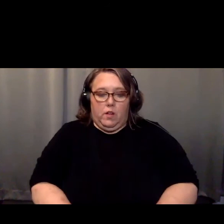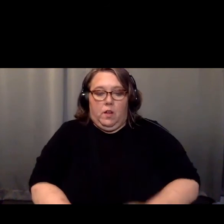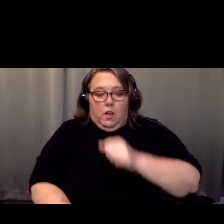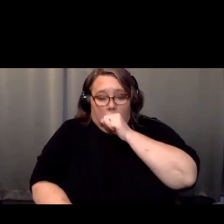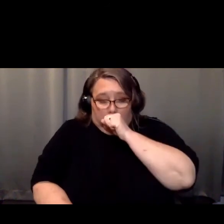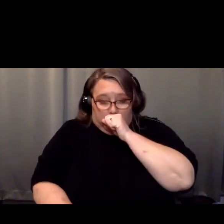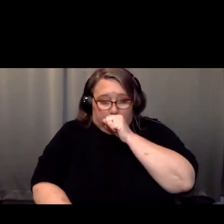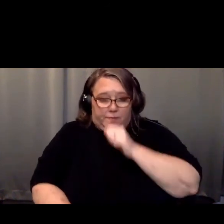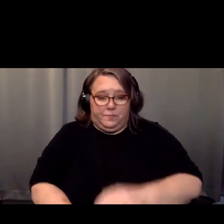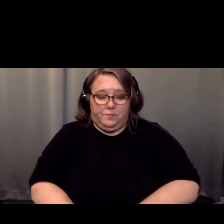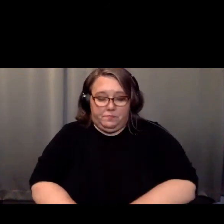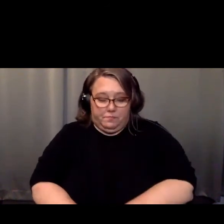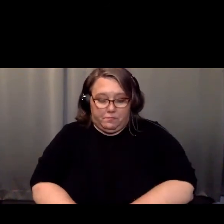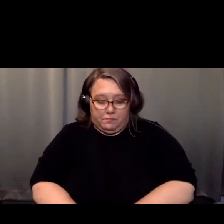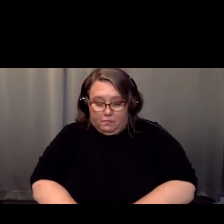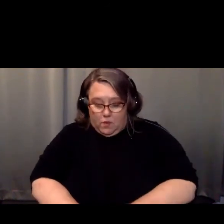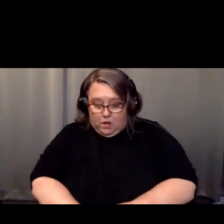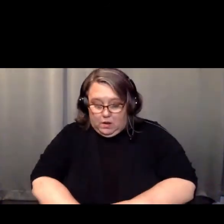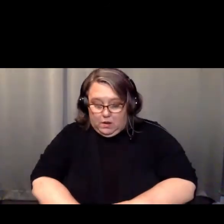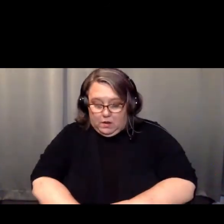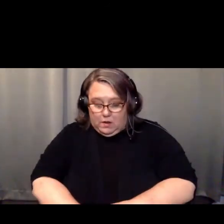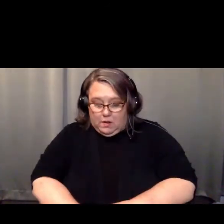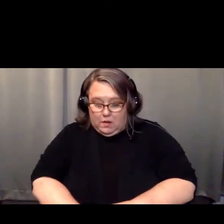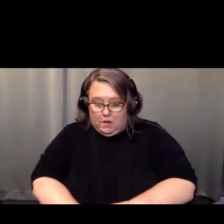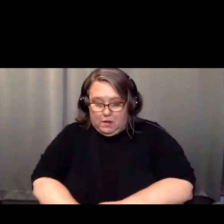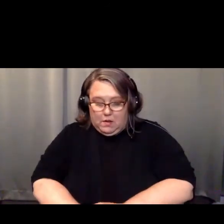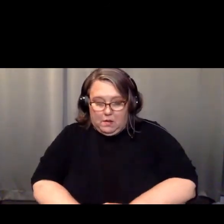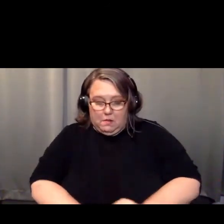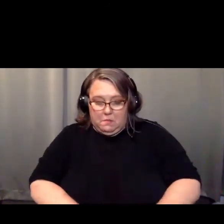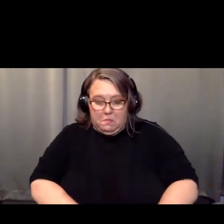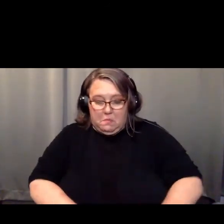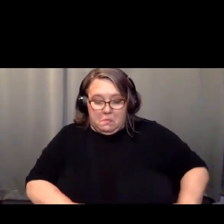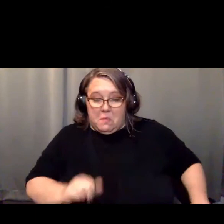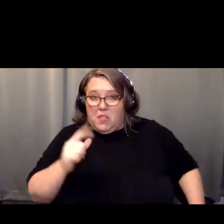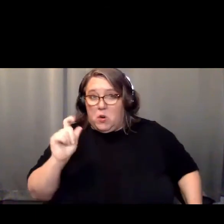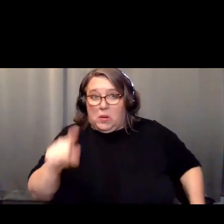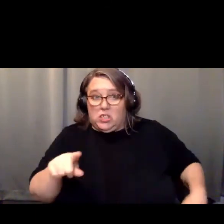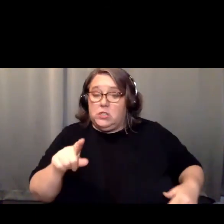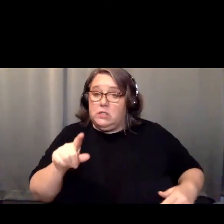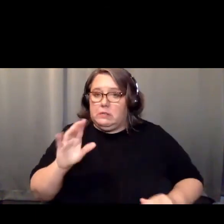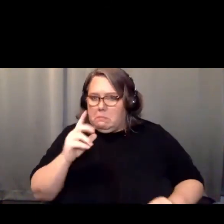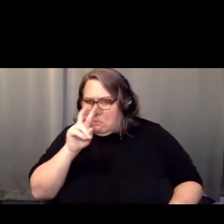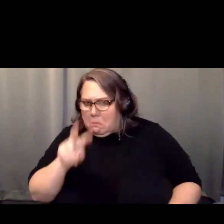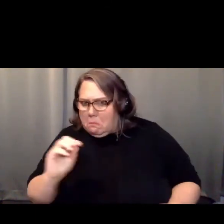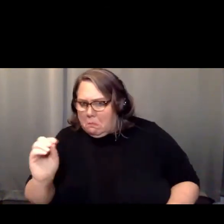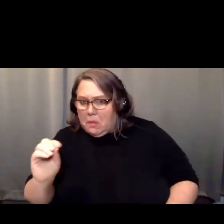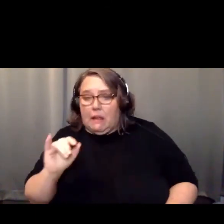[Angelica] All right, and let's see, I don't see any other questions, feel to unmute yourself if you have any questions.